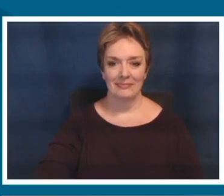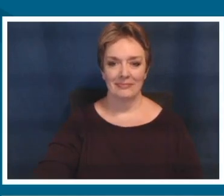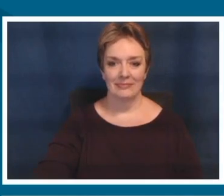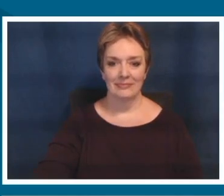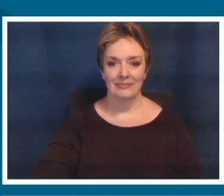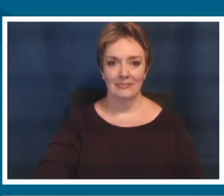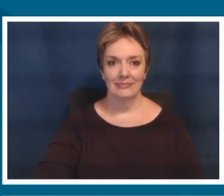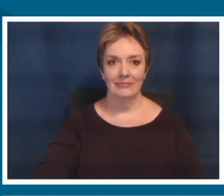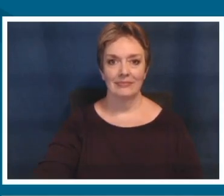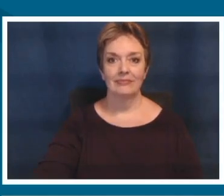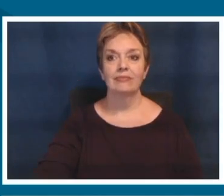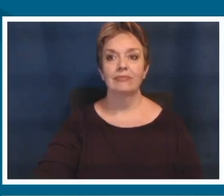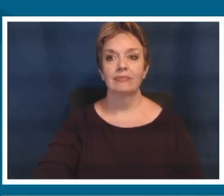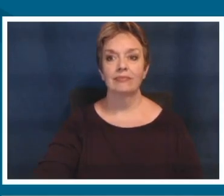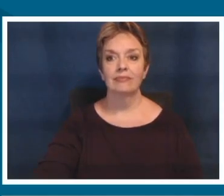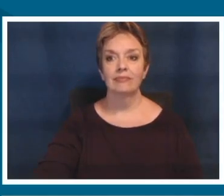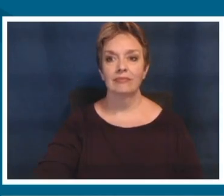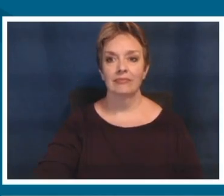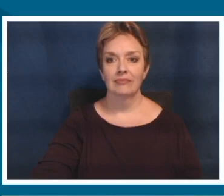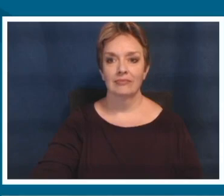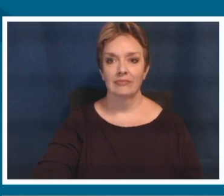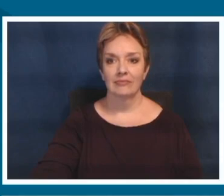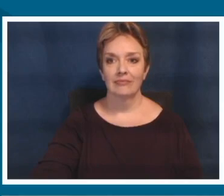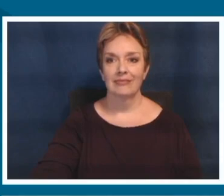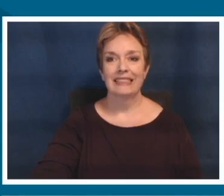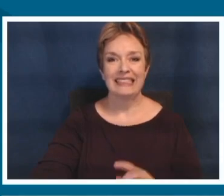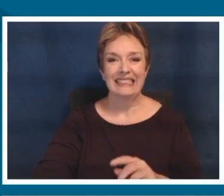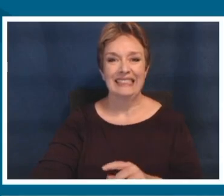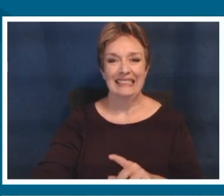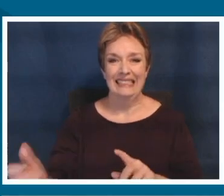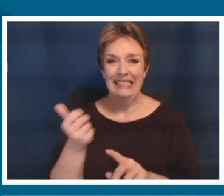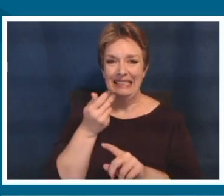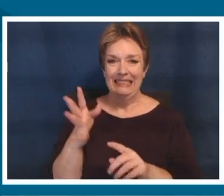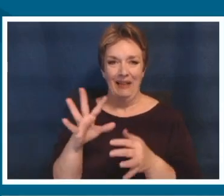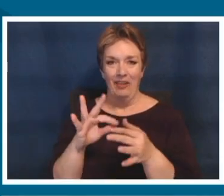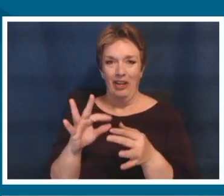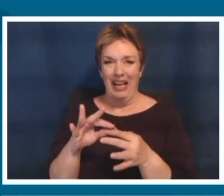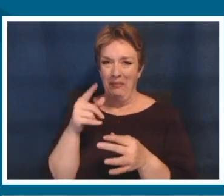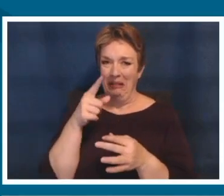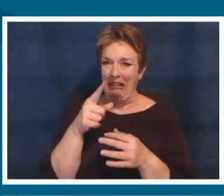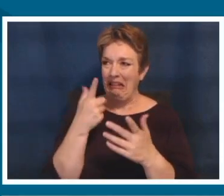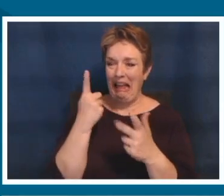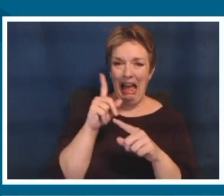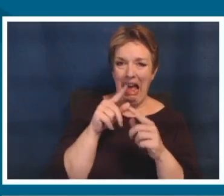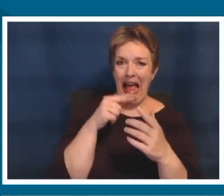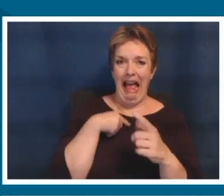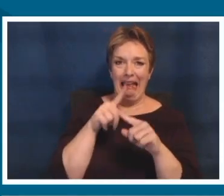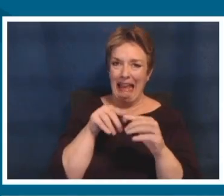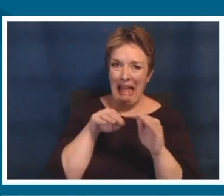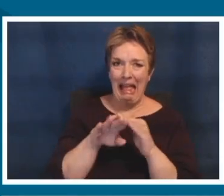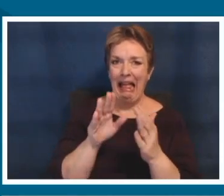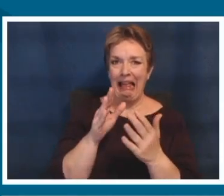resources are hard to access we'll fix it so thank you but you can go here if you are a teacher and you need some